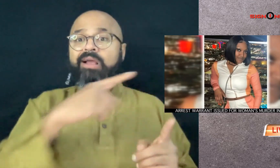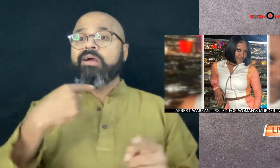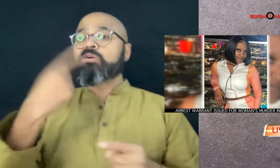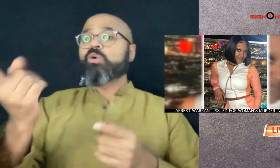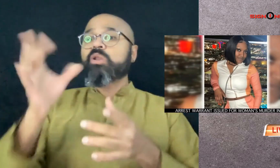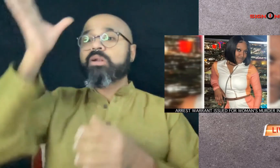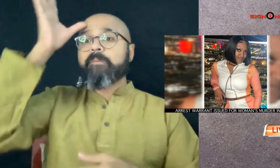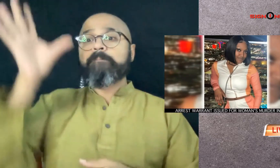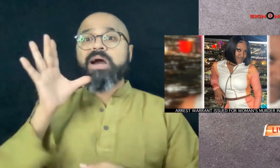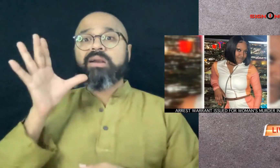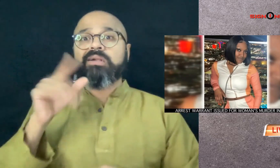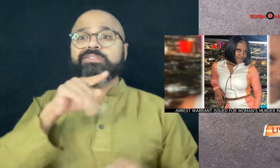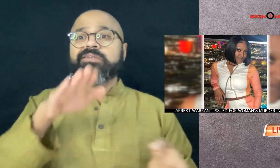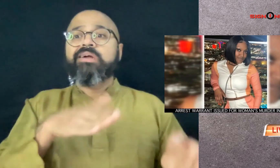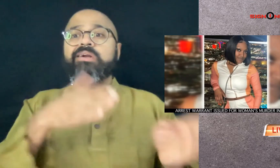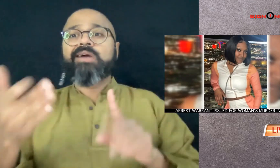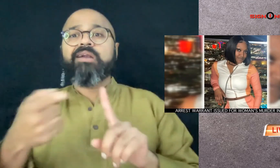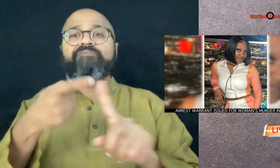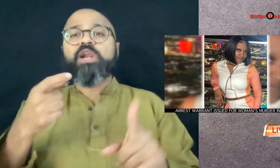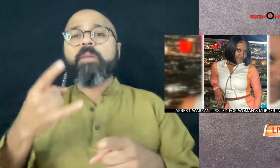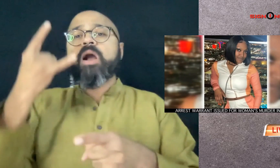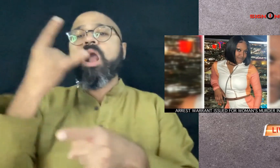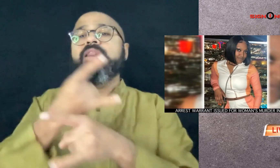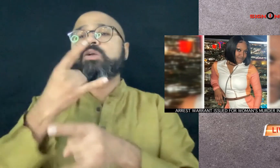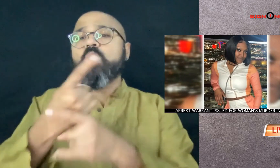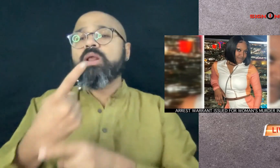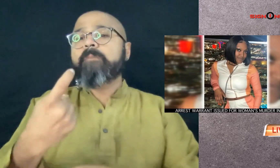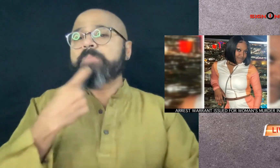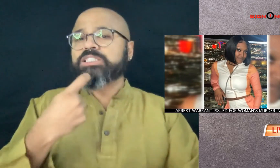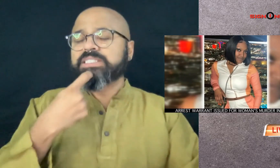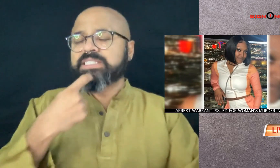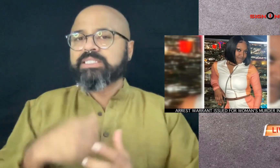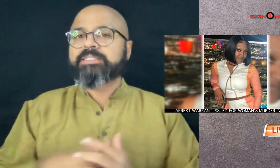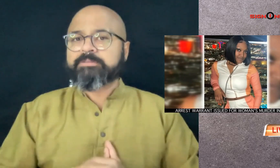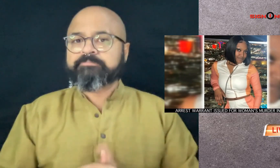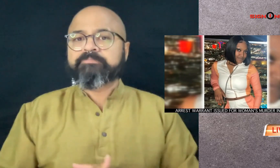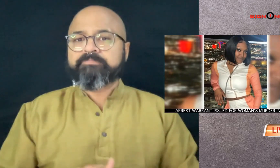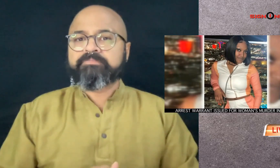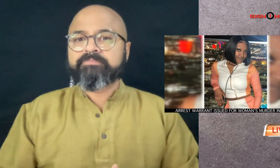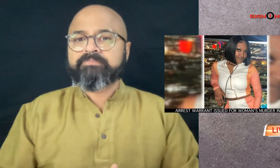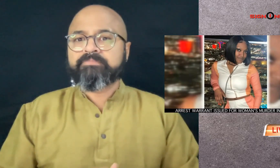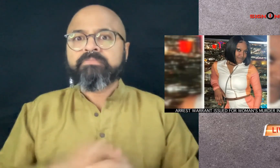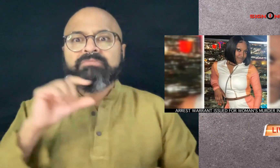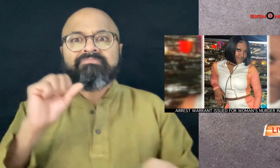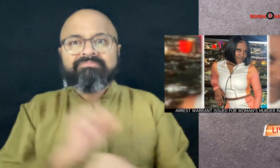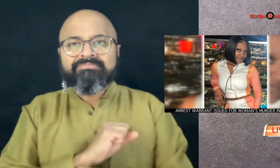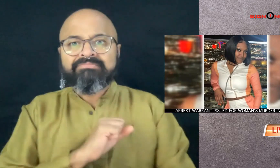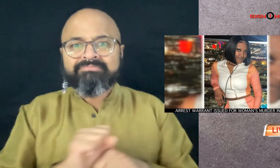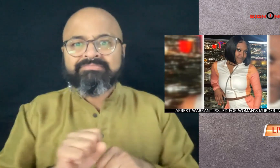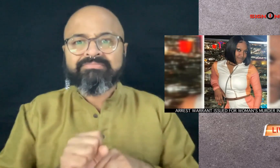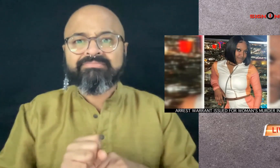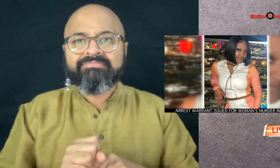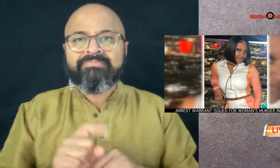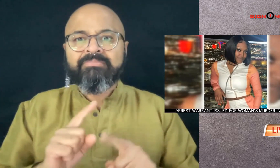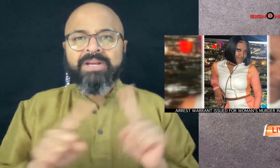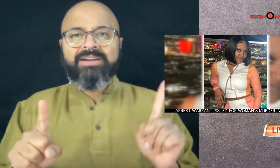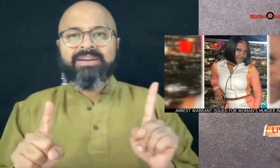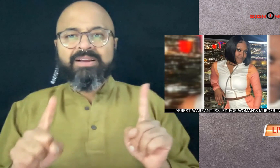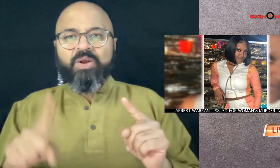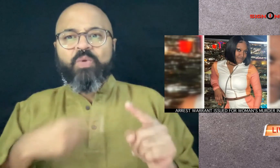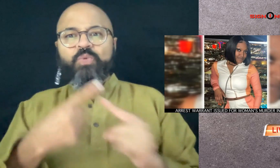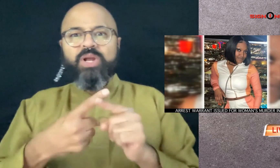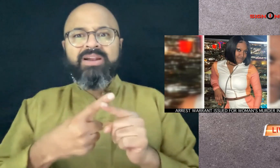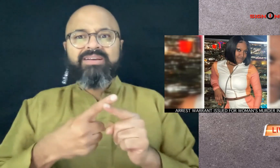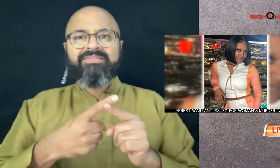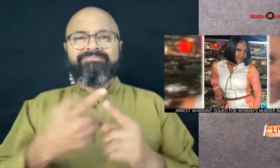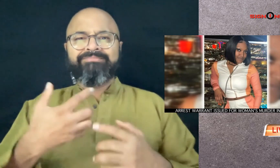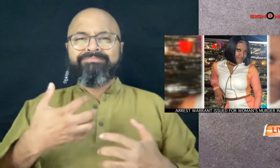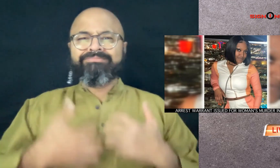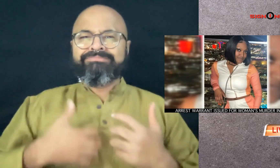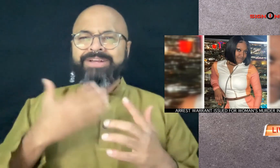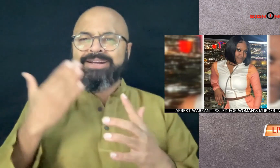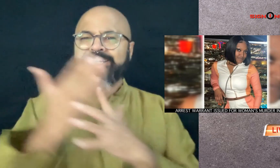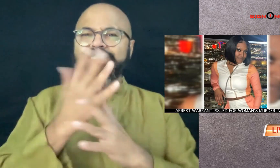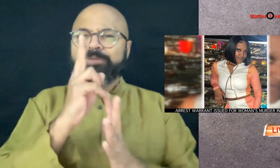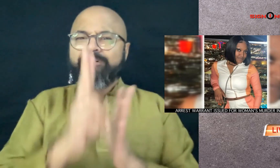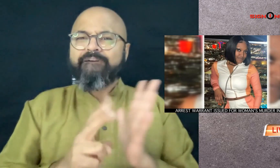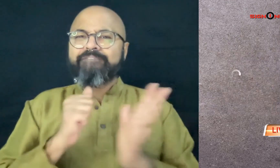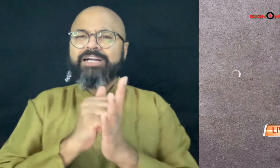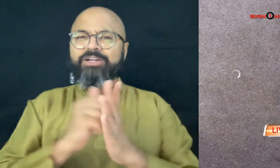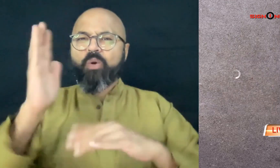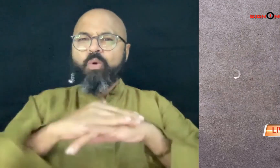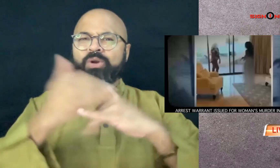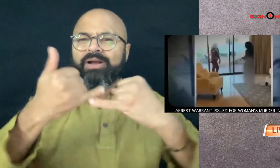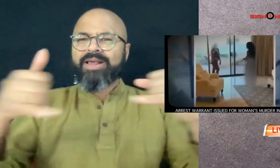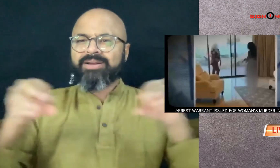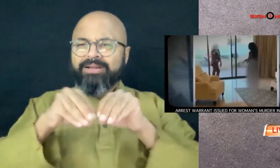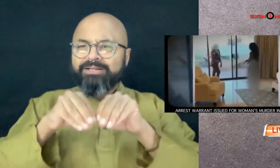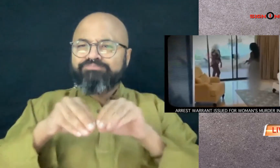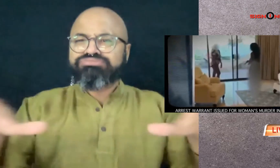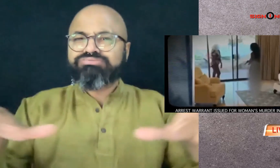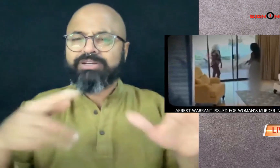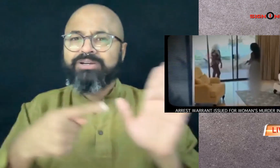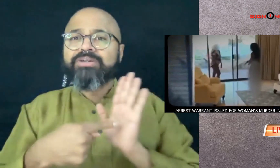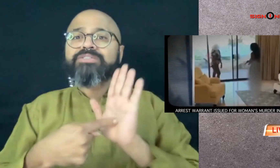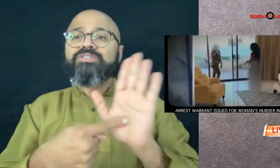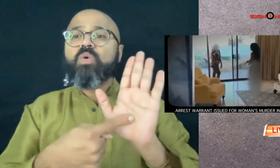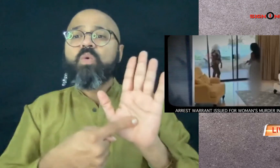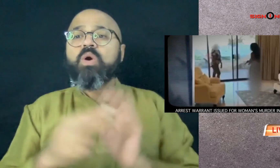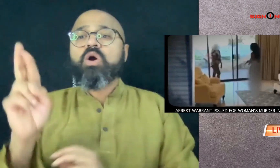died from alcohol poisoning but then a disturbing video surfaced online showing Robinson being